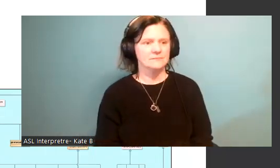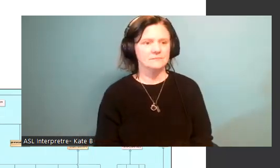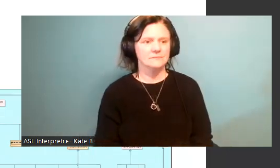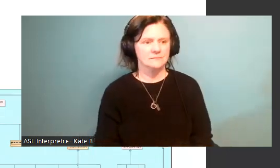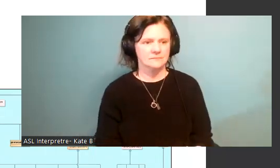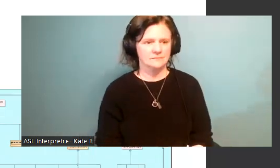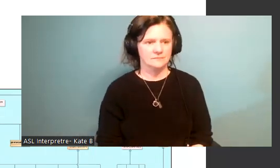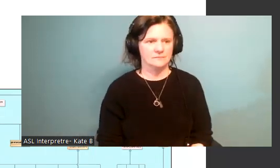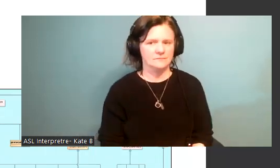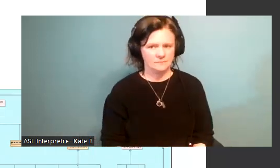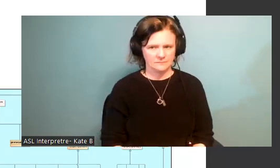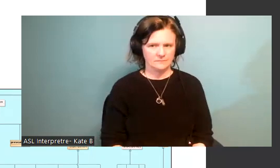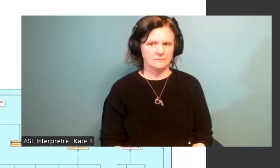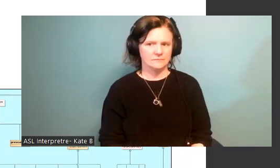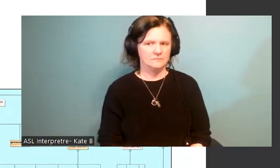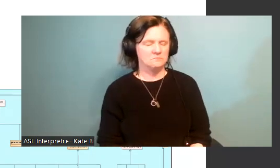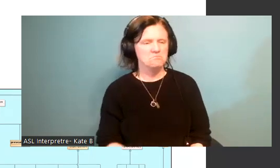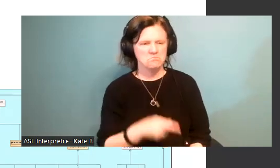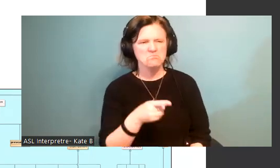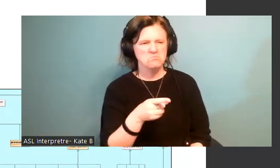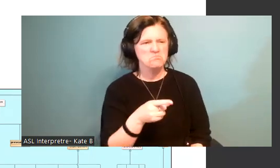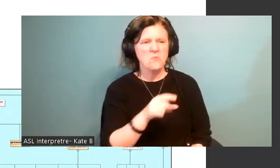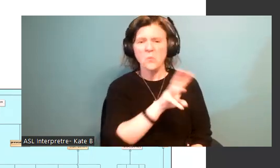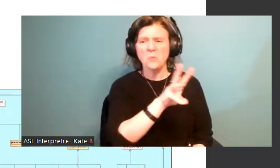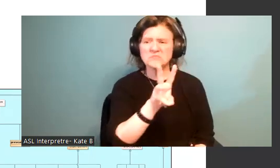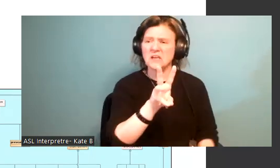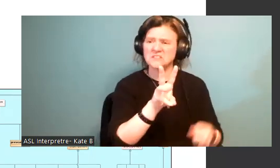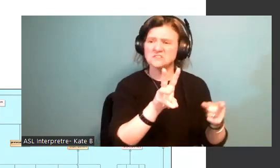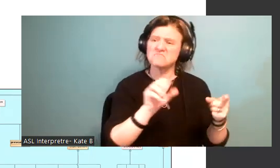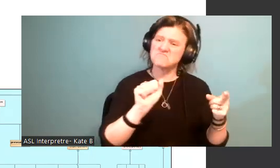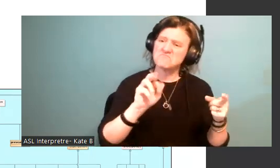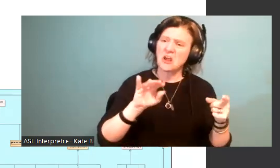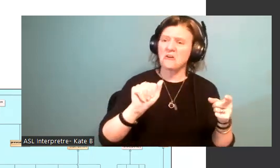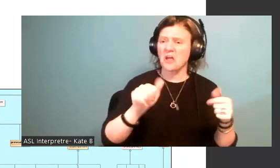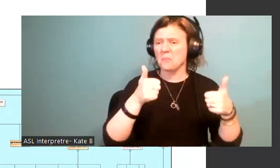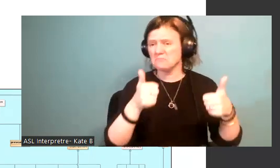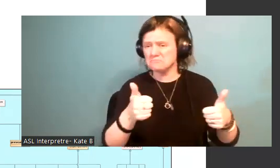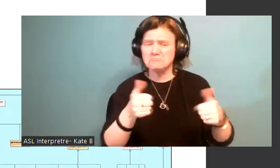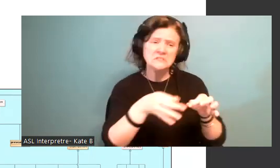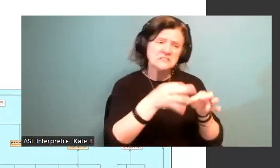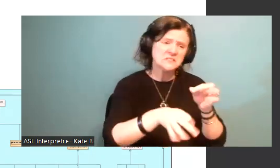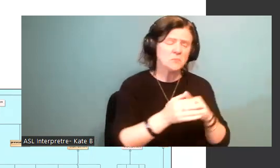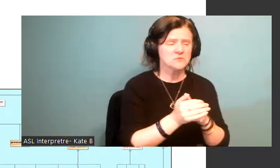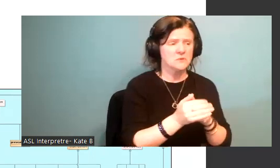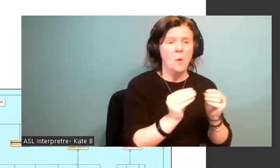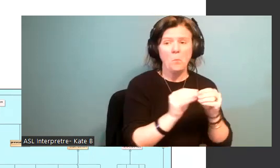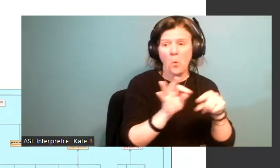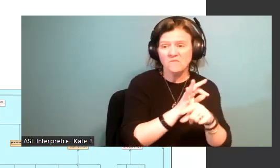On to ARIA with widgets.